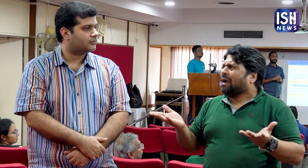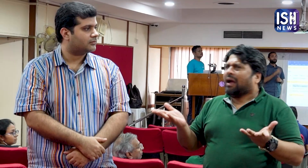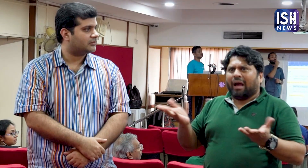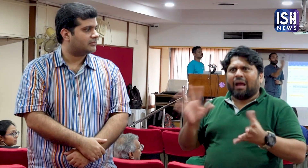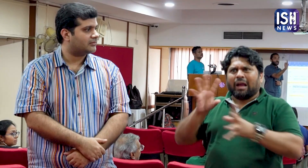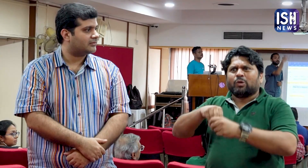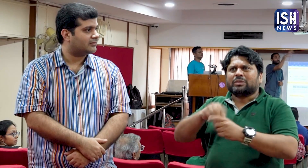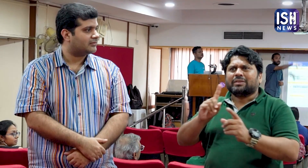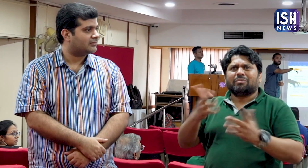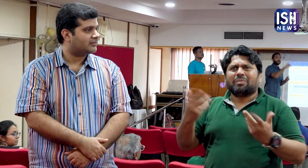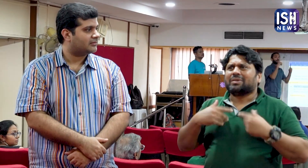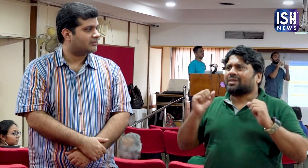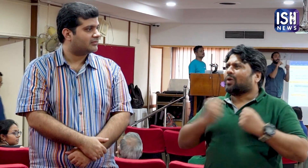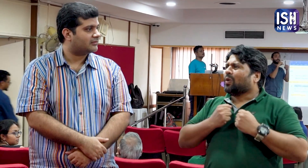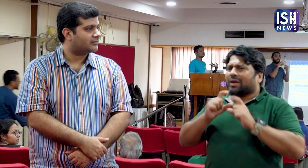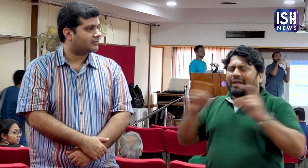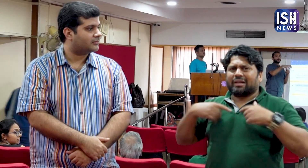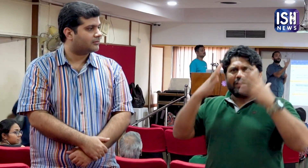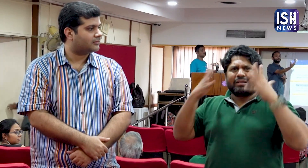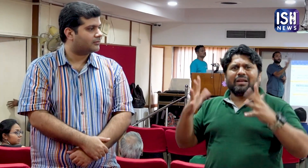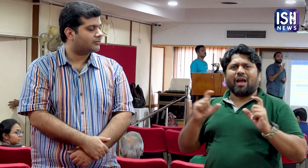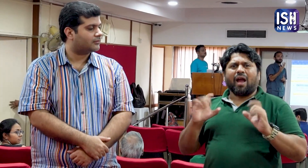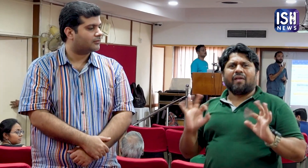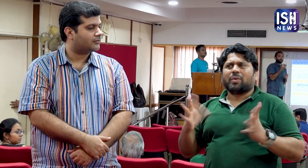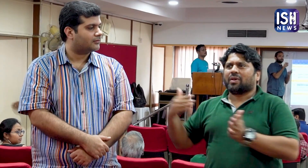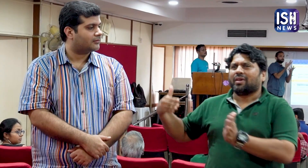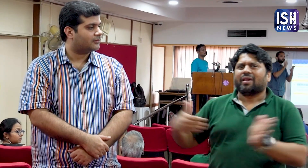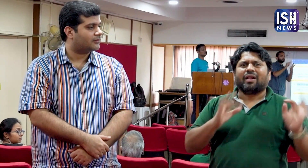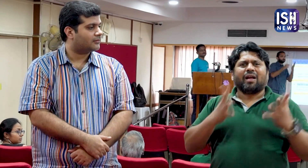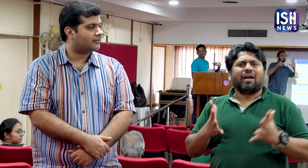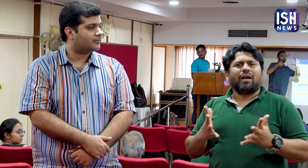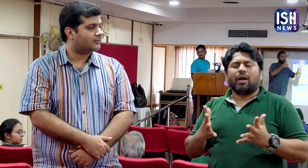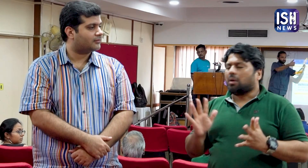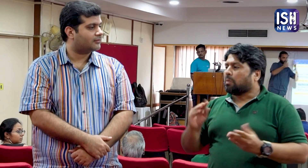There is inclusivity but no comfort and clarity about one's position.